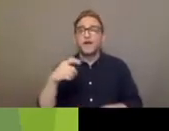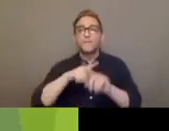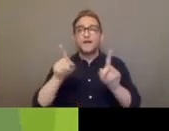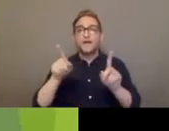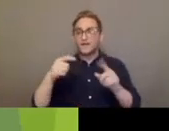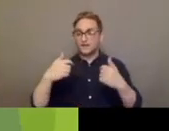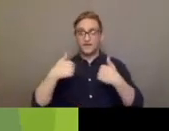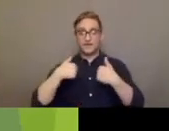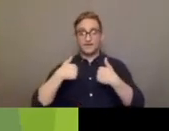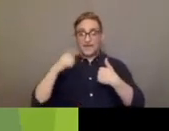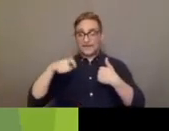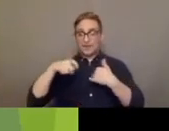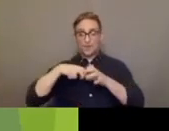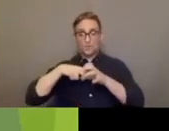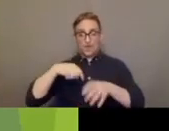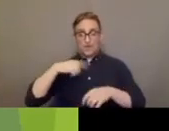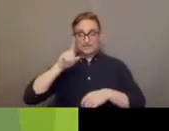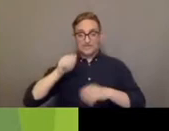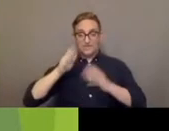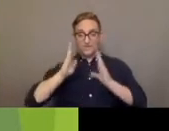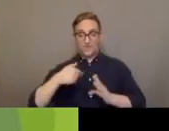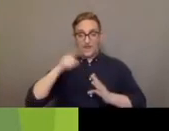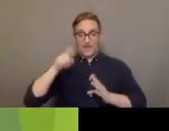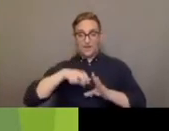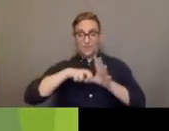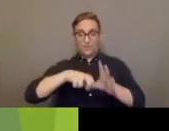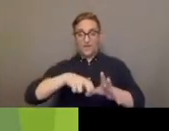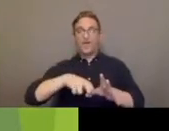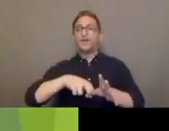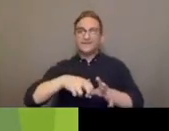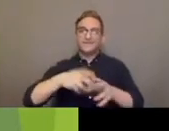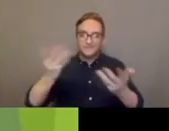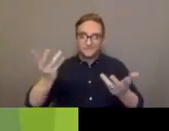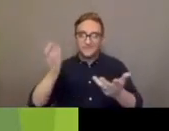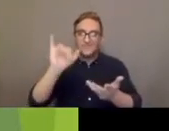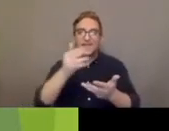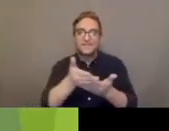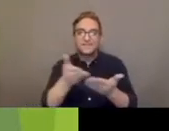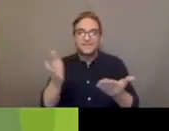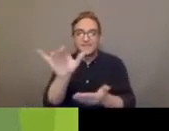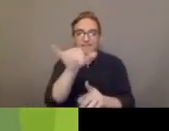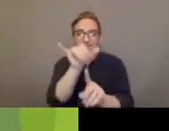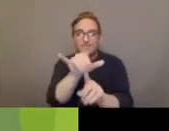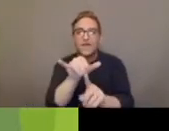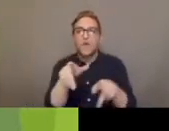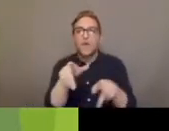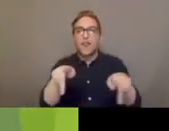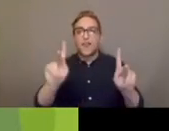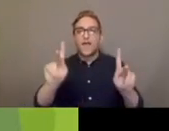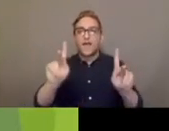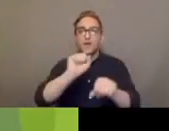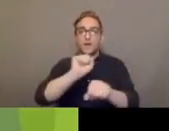need a ride, so things like that that can allow an employee, not just to come to work